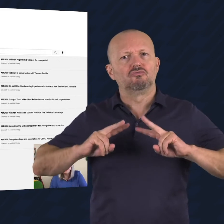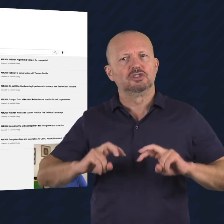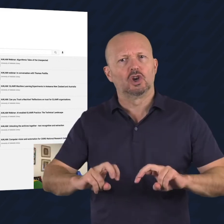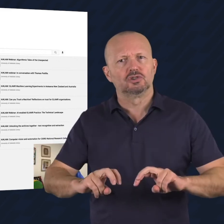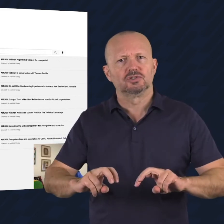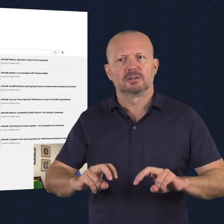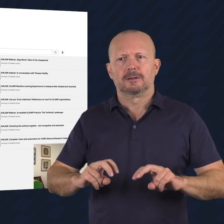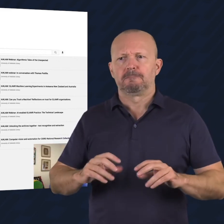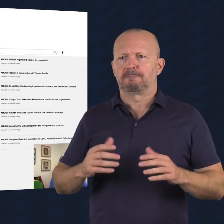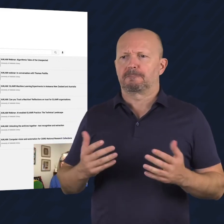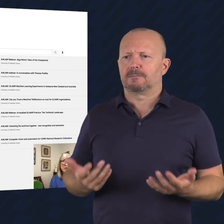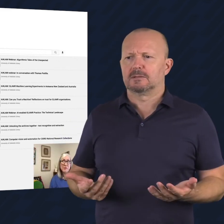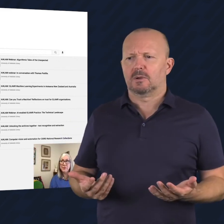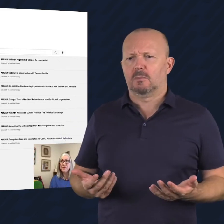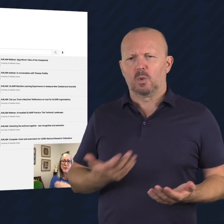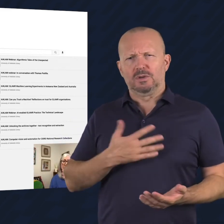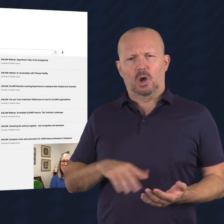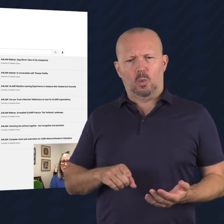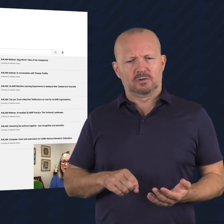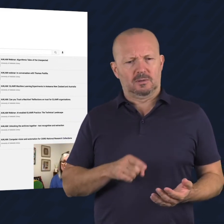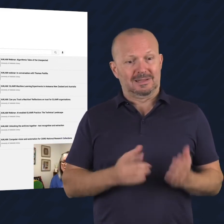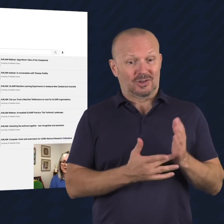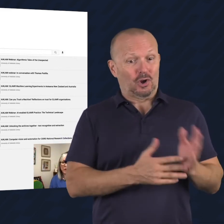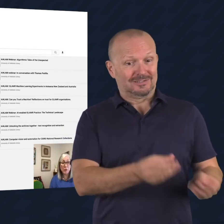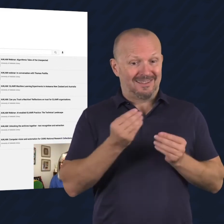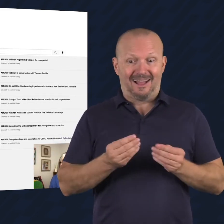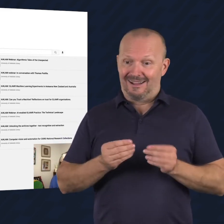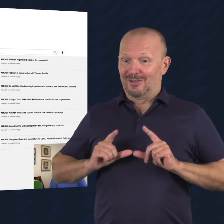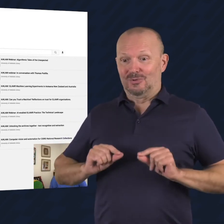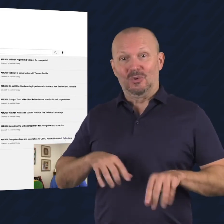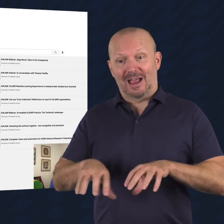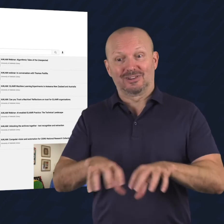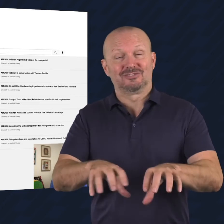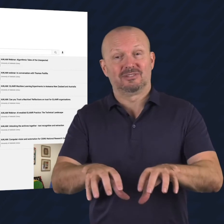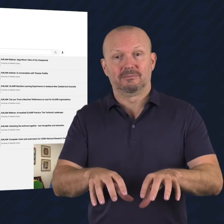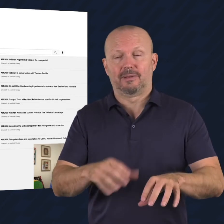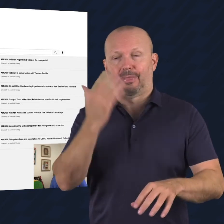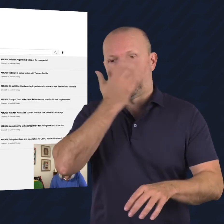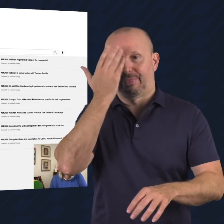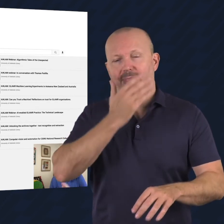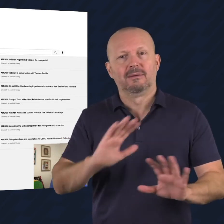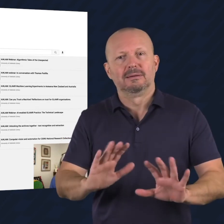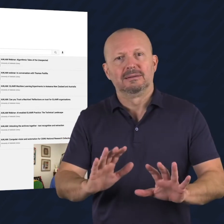research so that we don't just mindlessly or blindly apply these technologies 'cause ethics